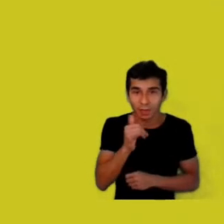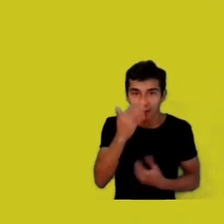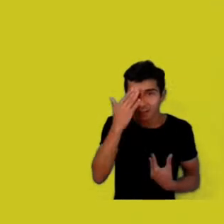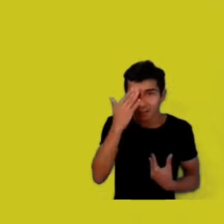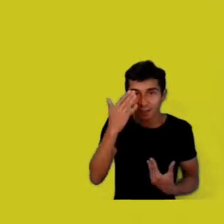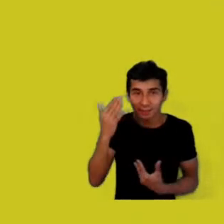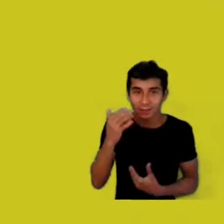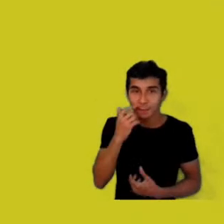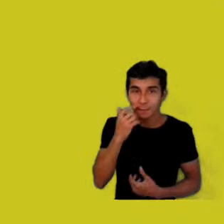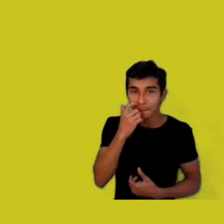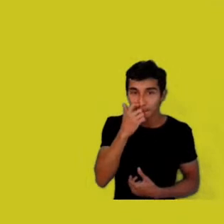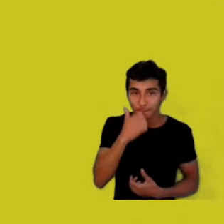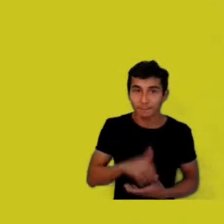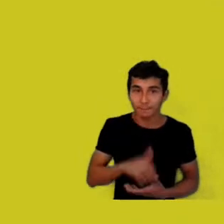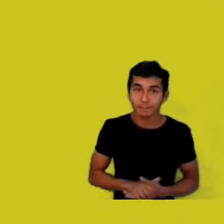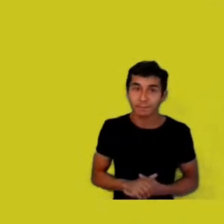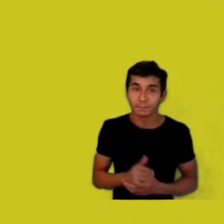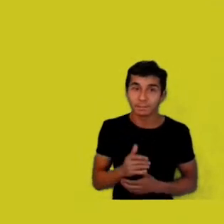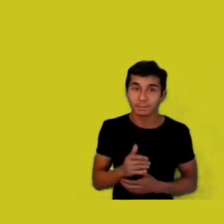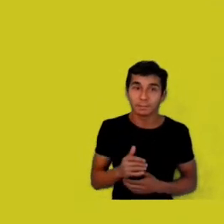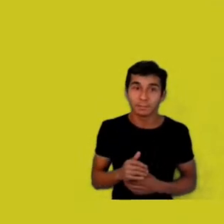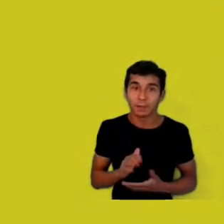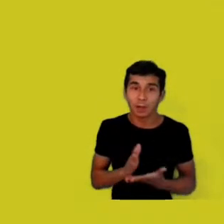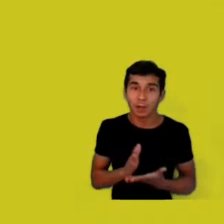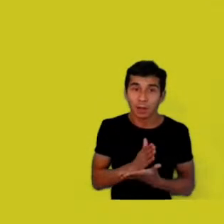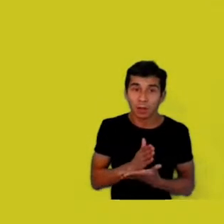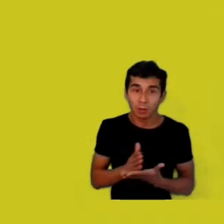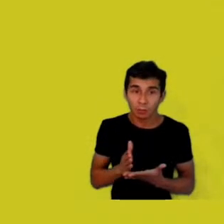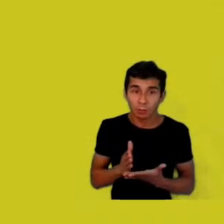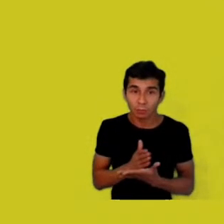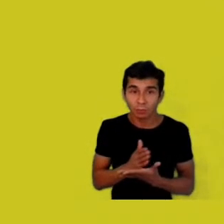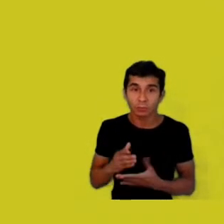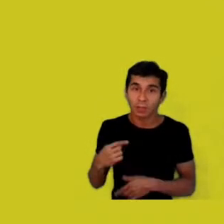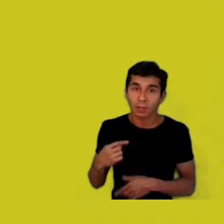visible and invisible, I feel in great company, and only because of that